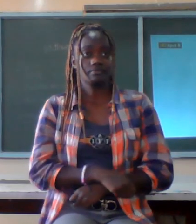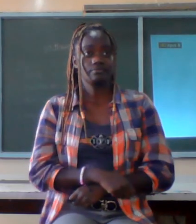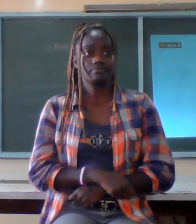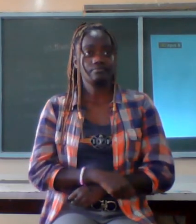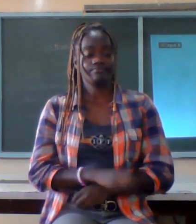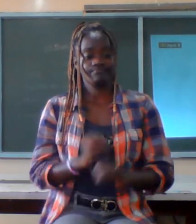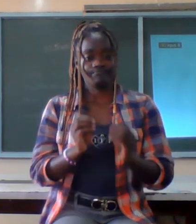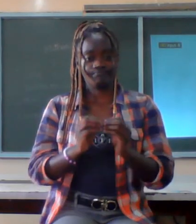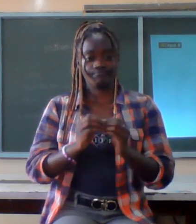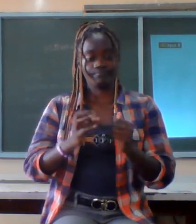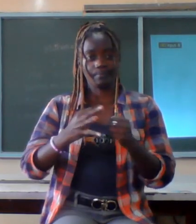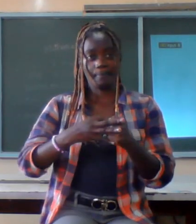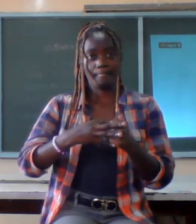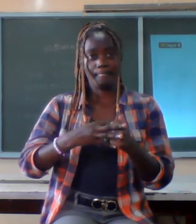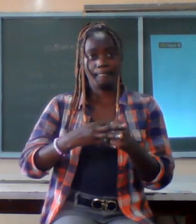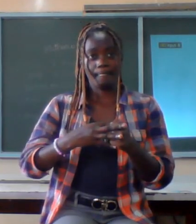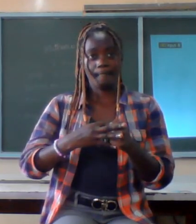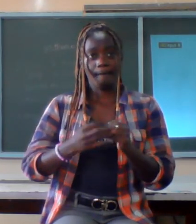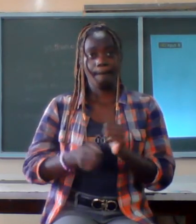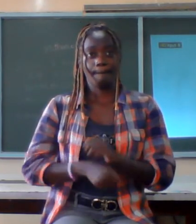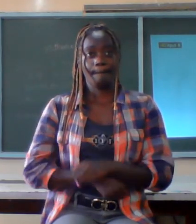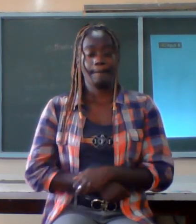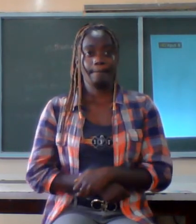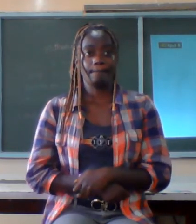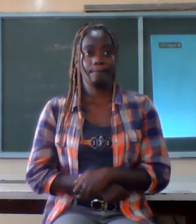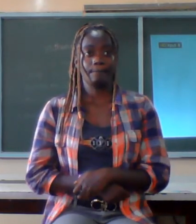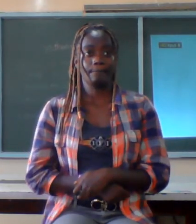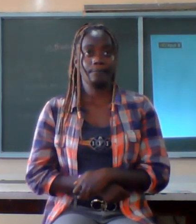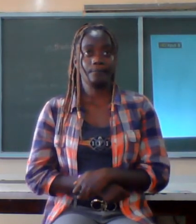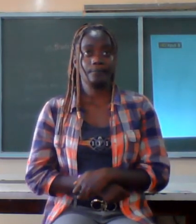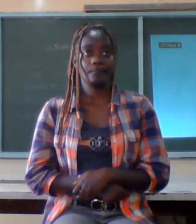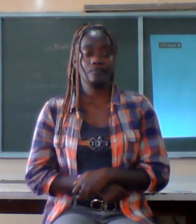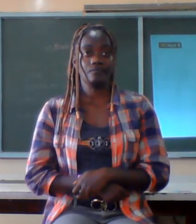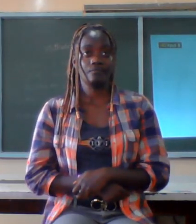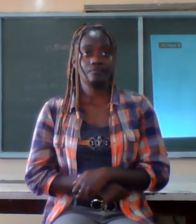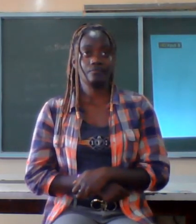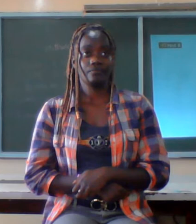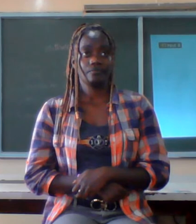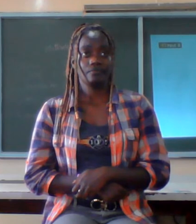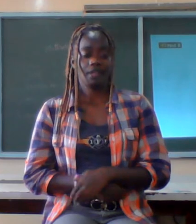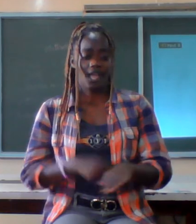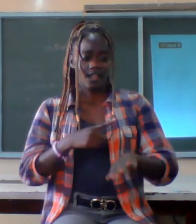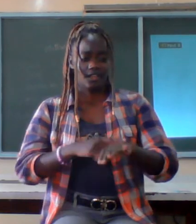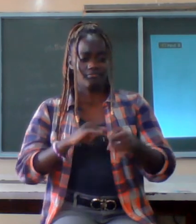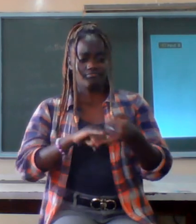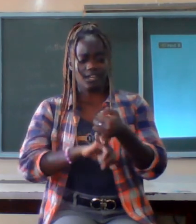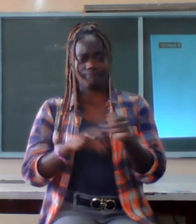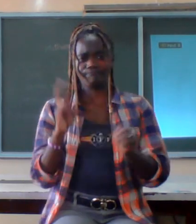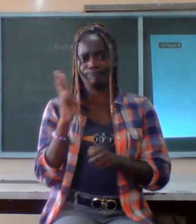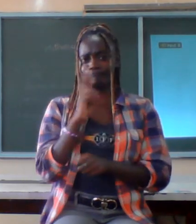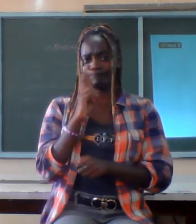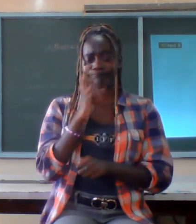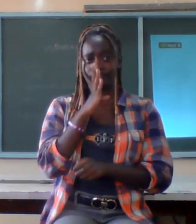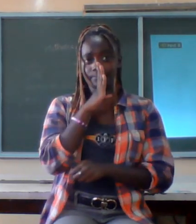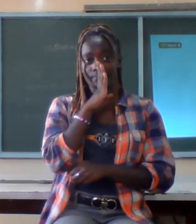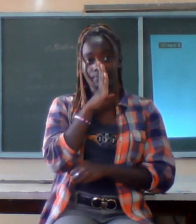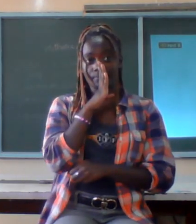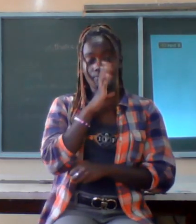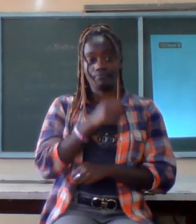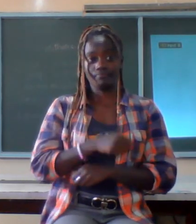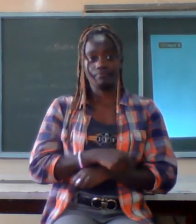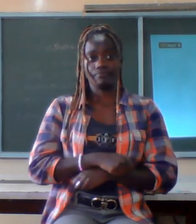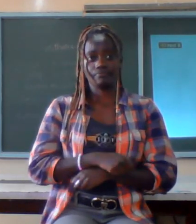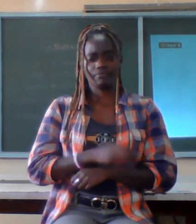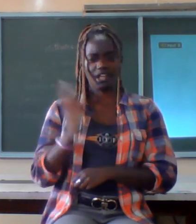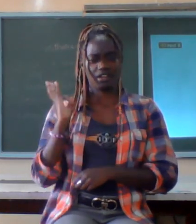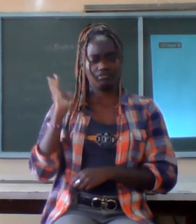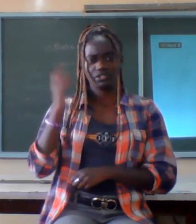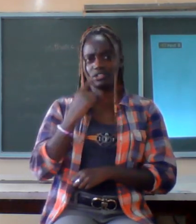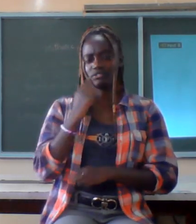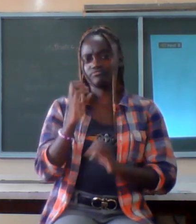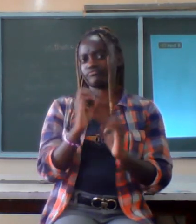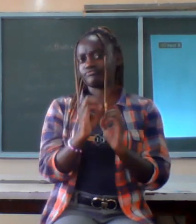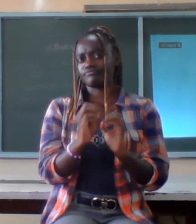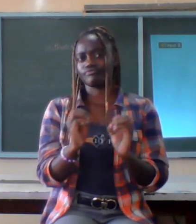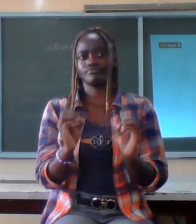eight getting married is taking a huge lease you cannot predict what would happen in future